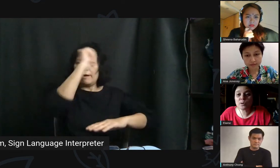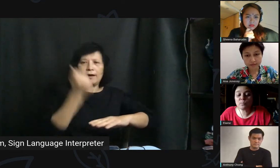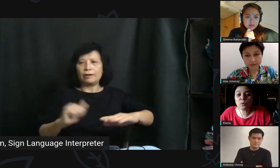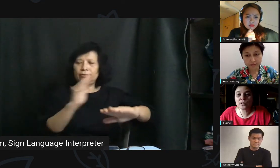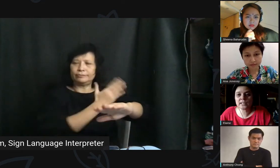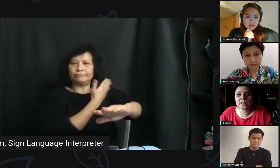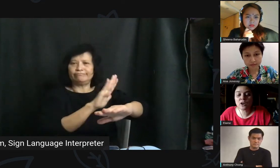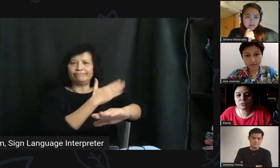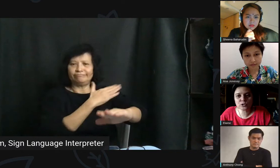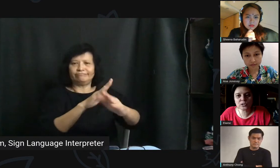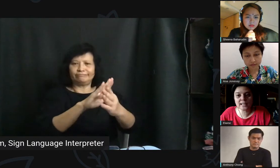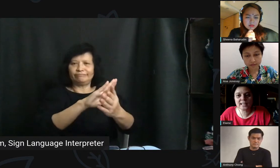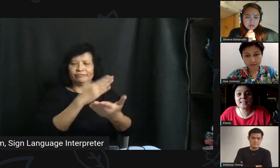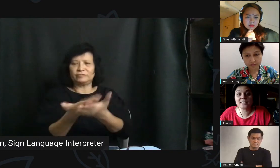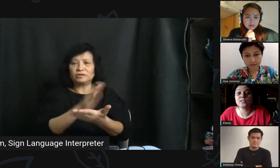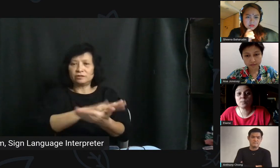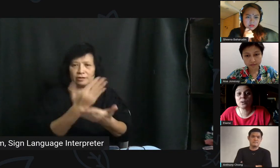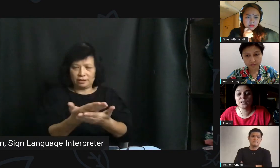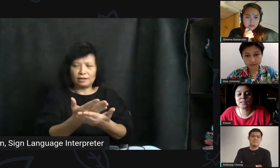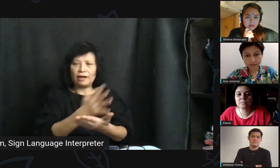And more importantly, the cultural identity of the poet.